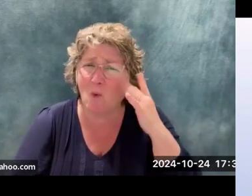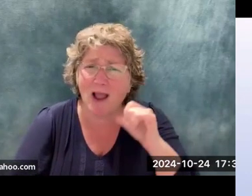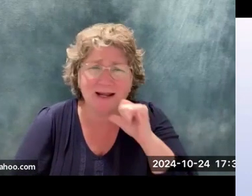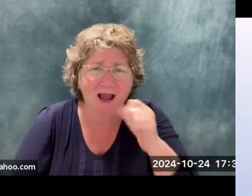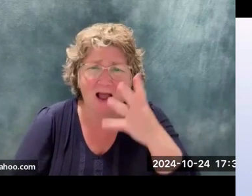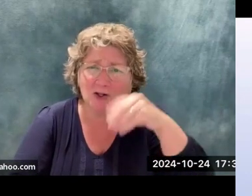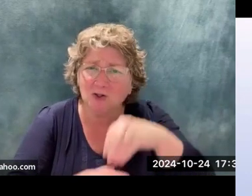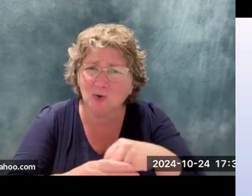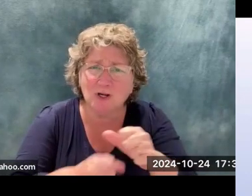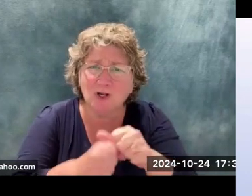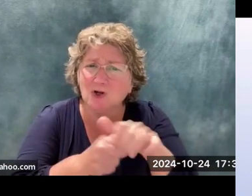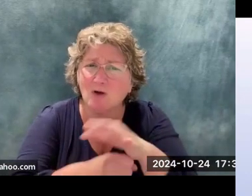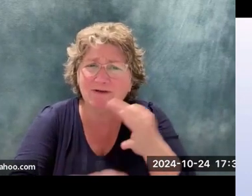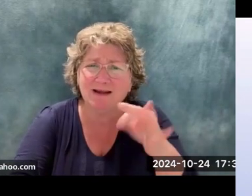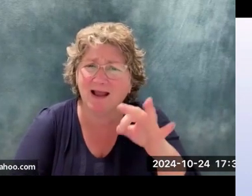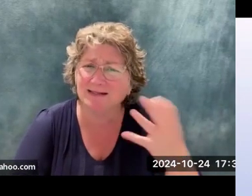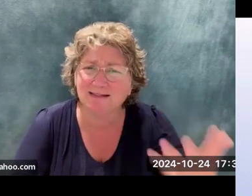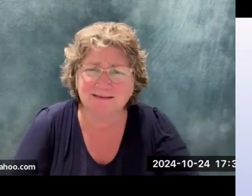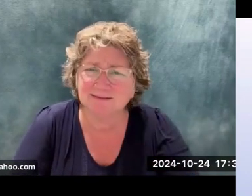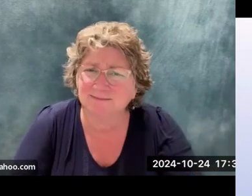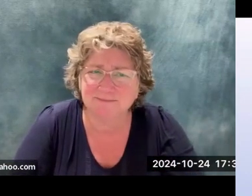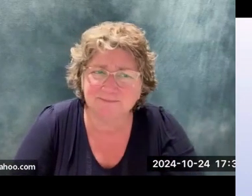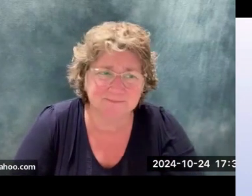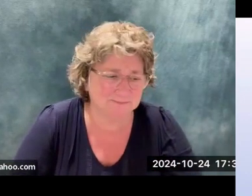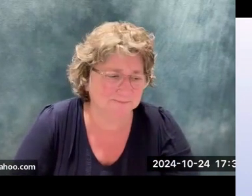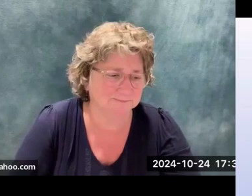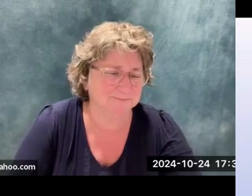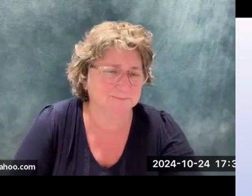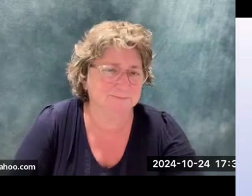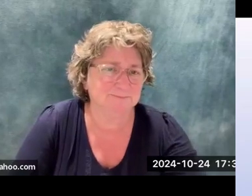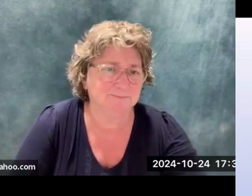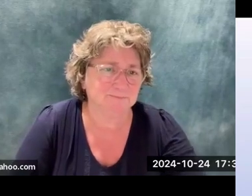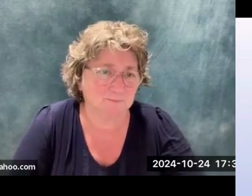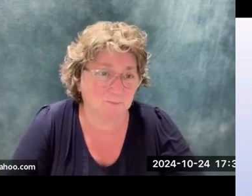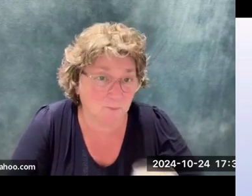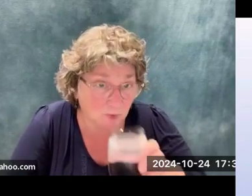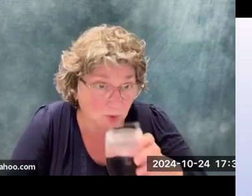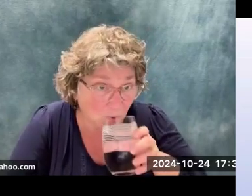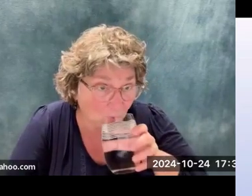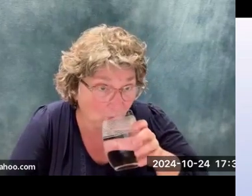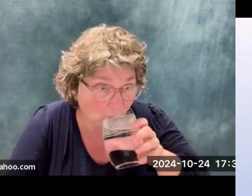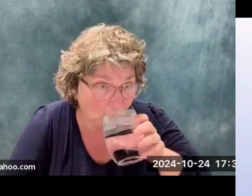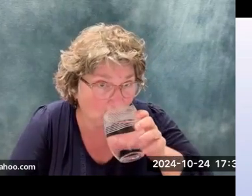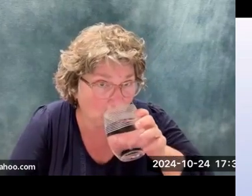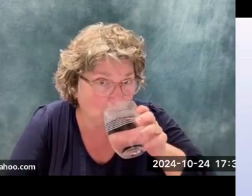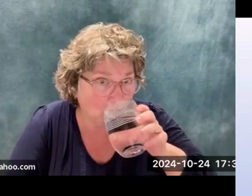Now we've learned that in real world conditions, we have high efficacy if we can have high coverage.